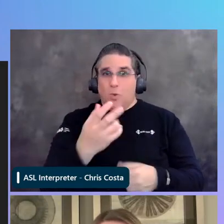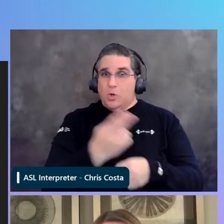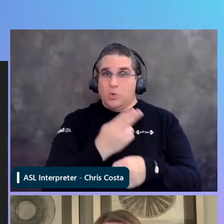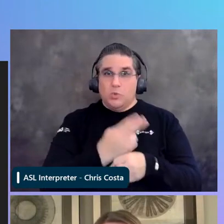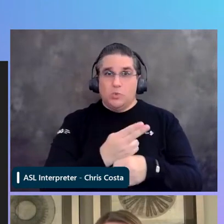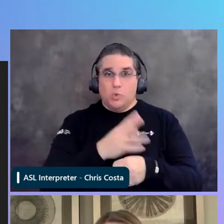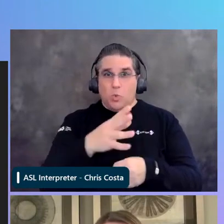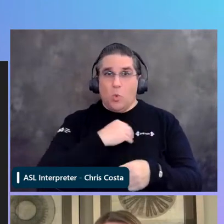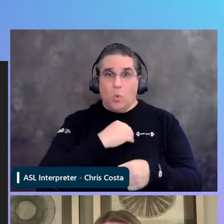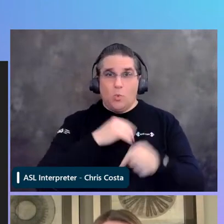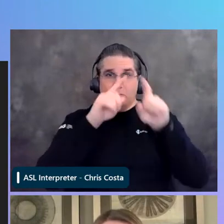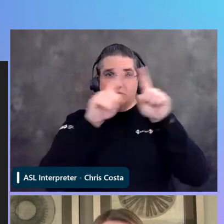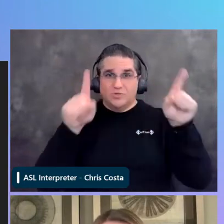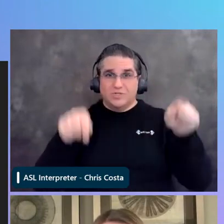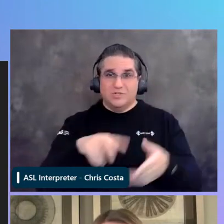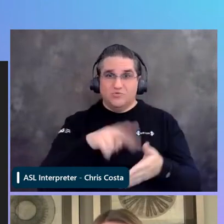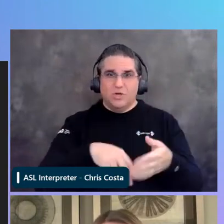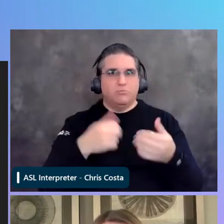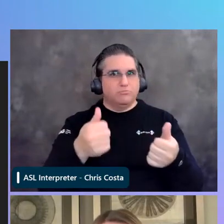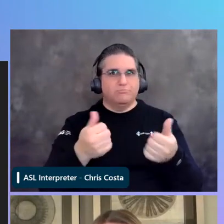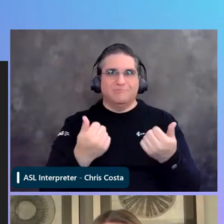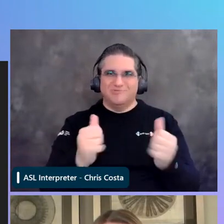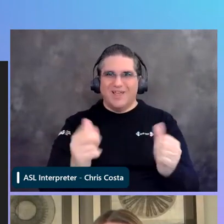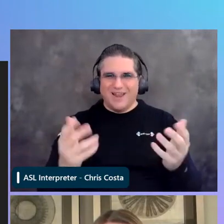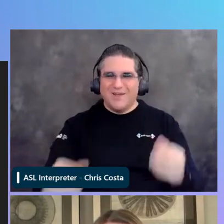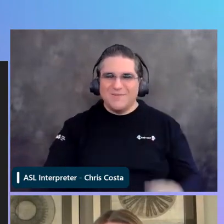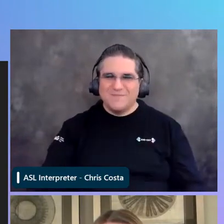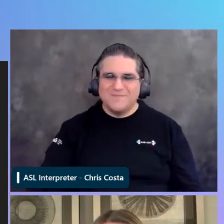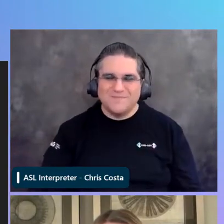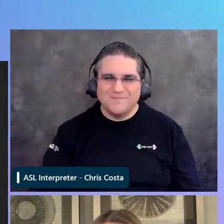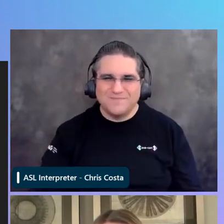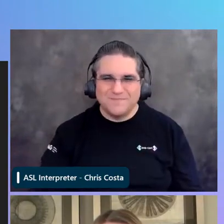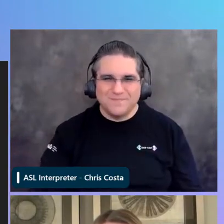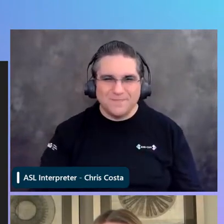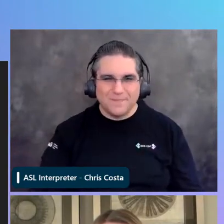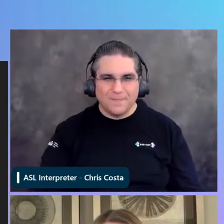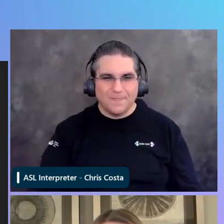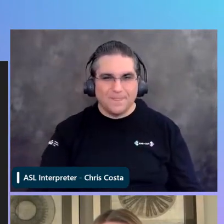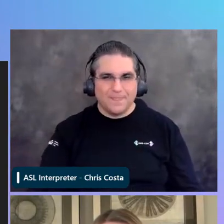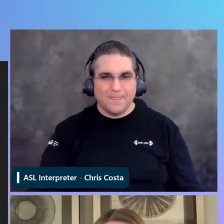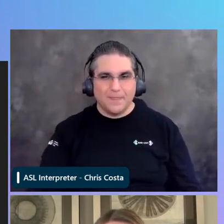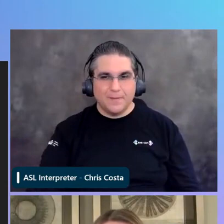out and see how it works for you as well. But let's show our demo